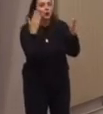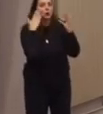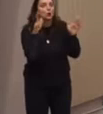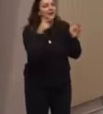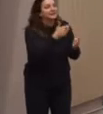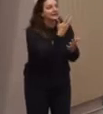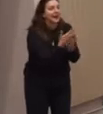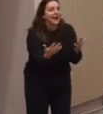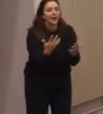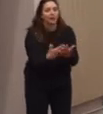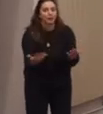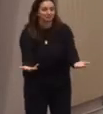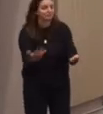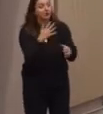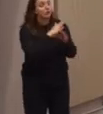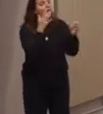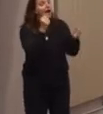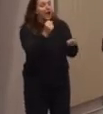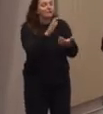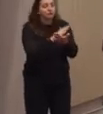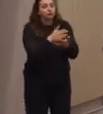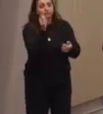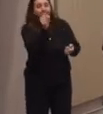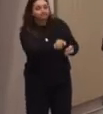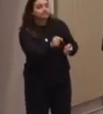may not have access because of their legal status.